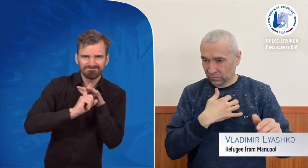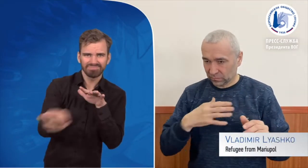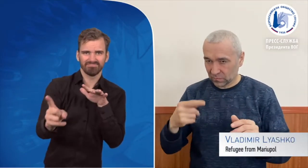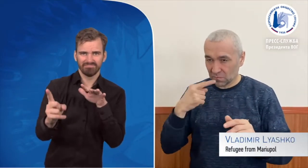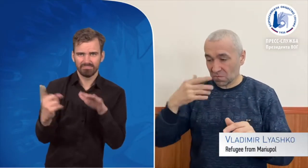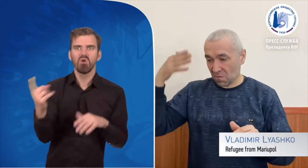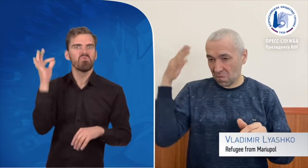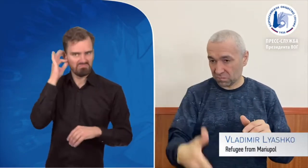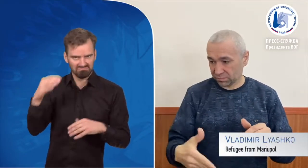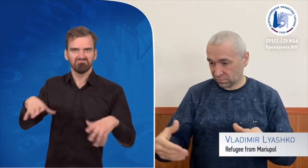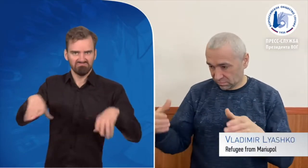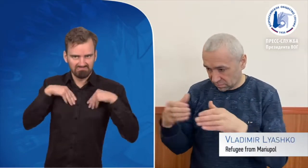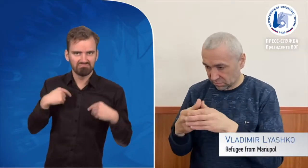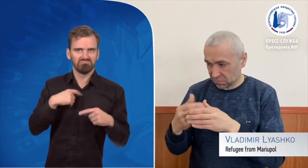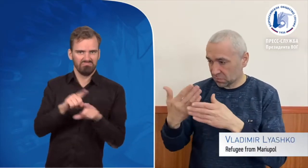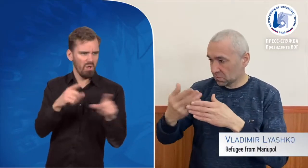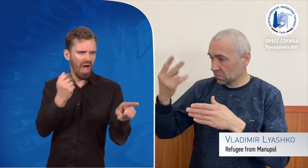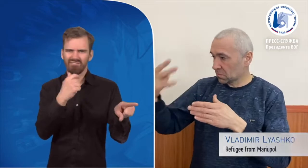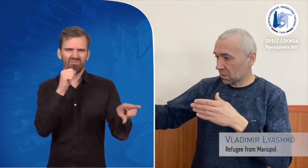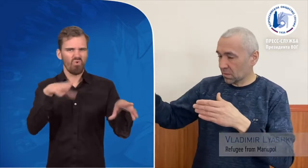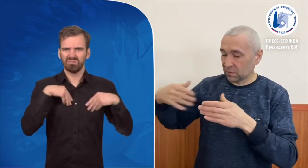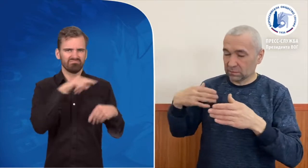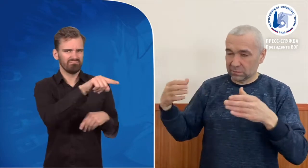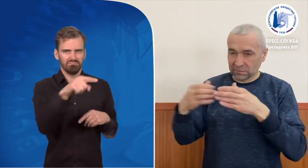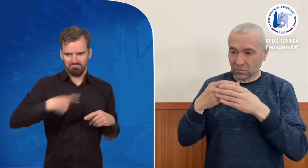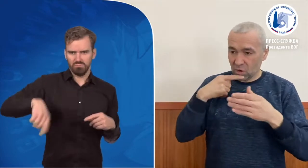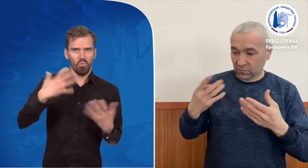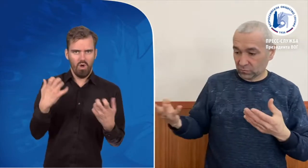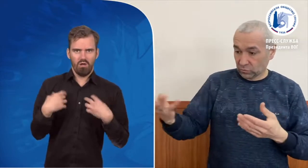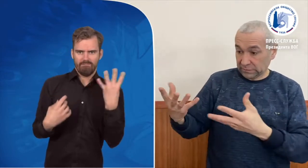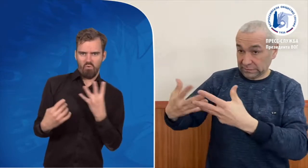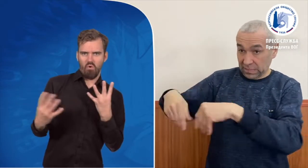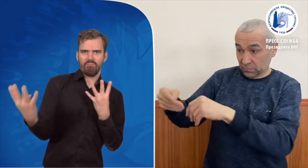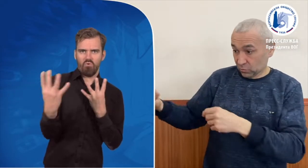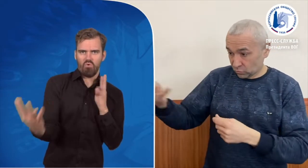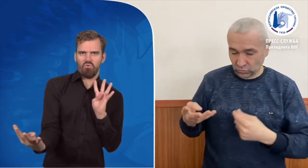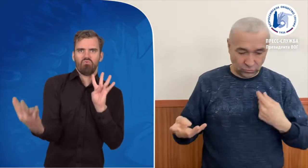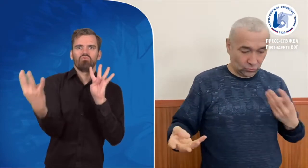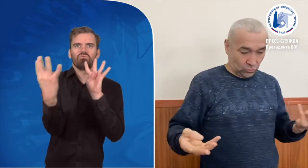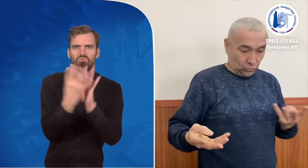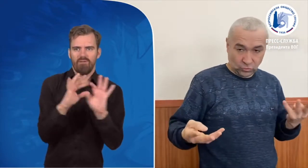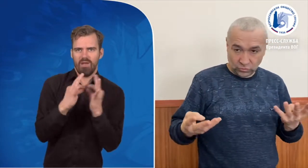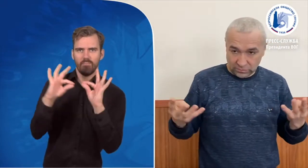I discussed how we could escape from here. We united with everyone who wanted to, there were those who wanted to stay.